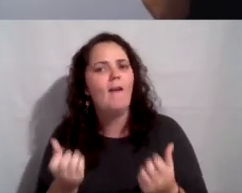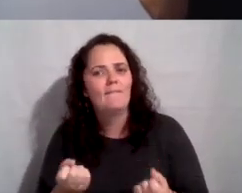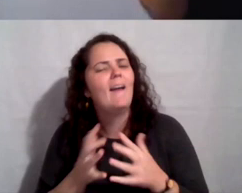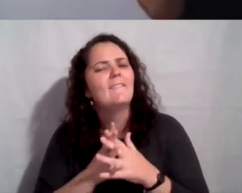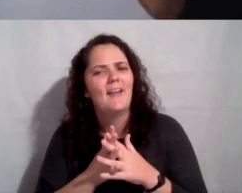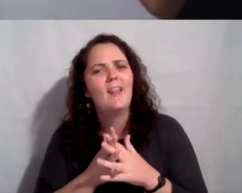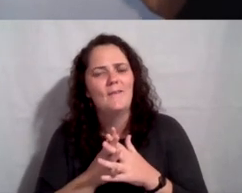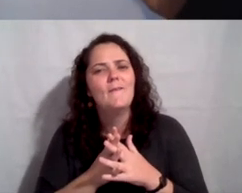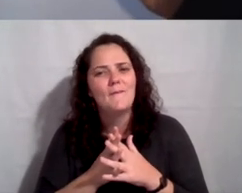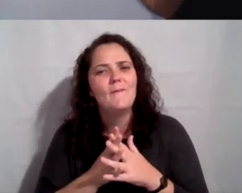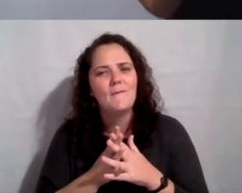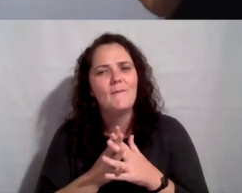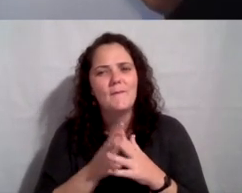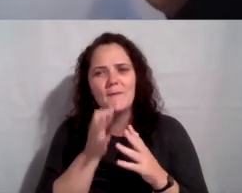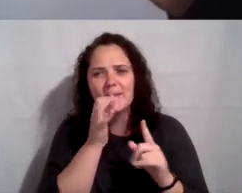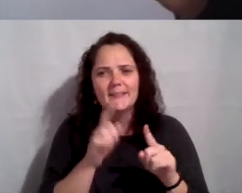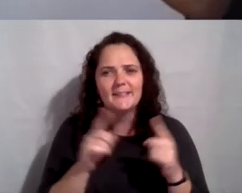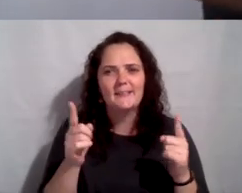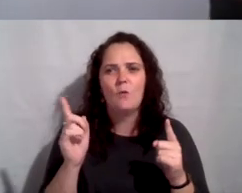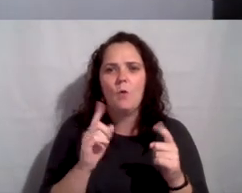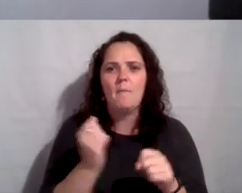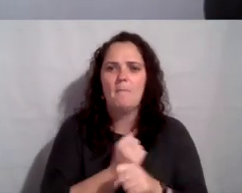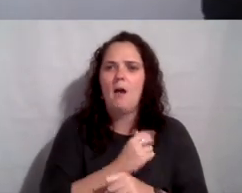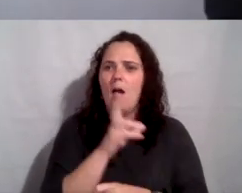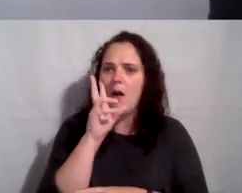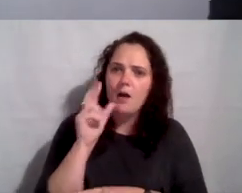can make the drawing profound and strong. Alright